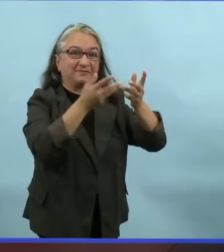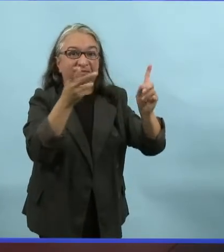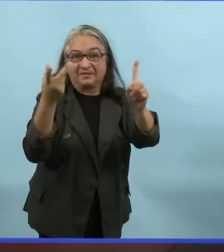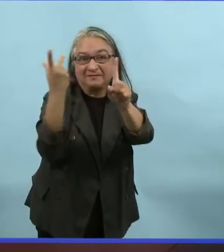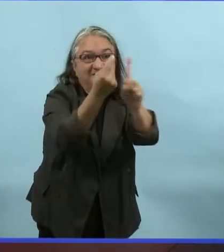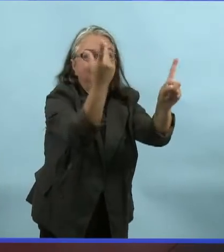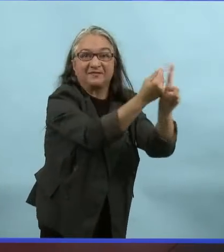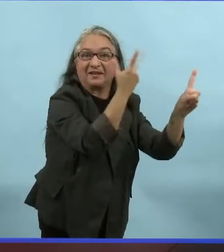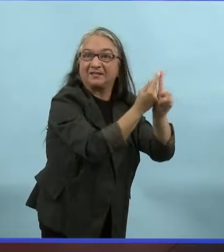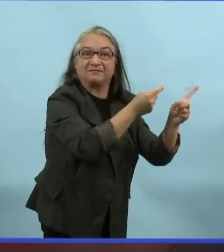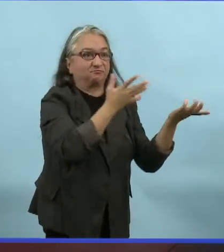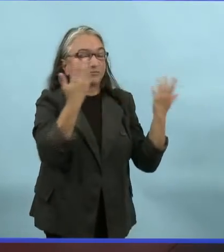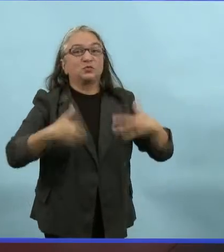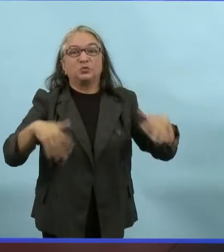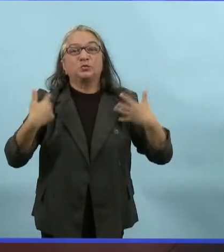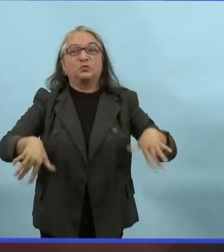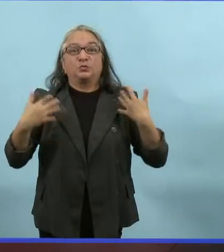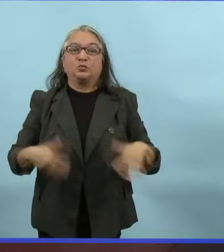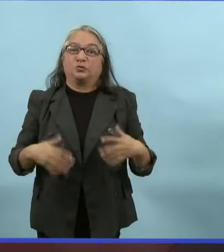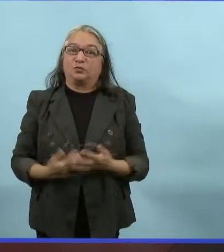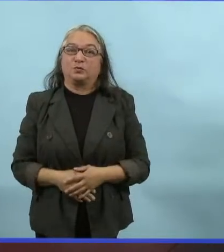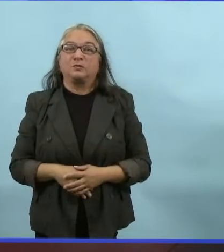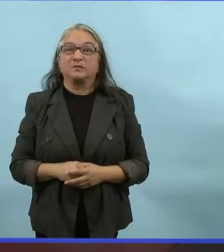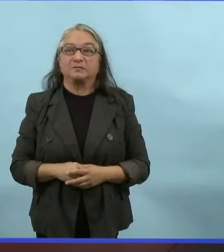of covid19 are are preventable we have vaccine now